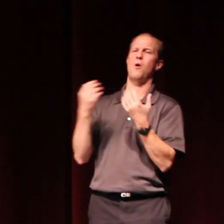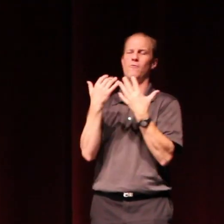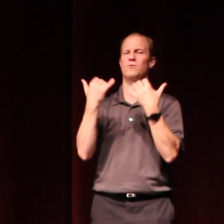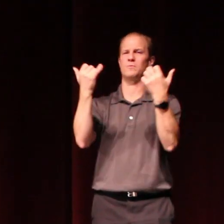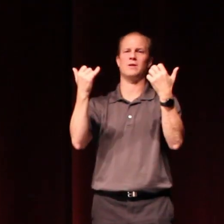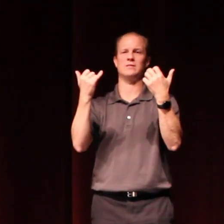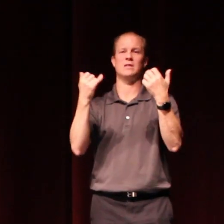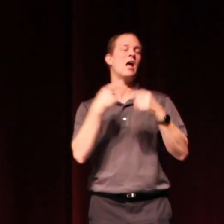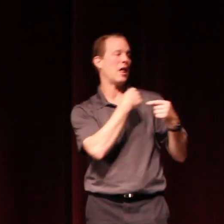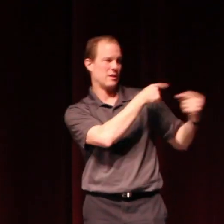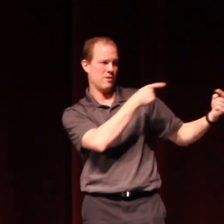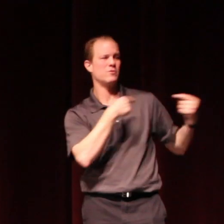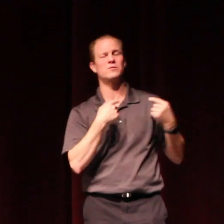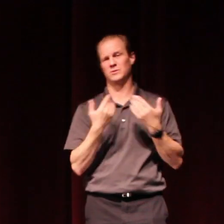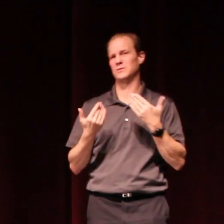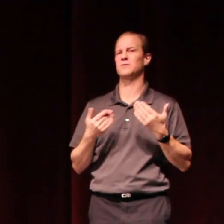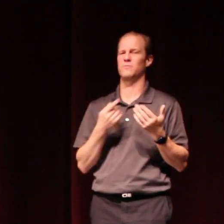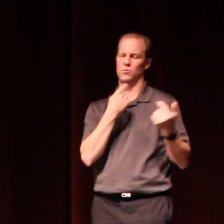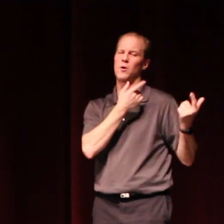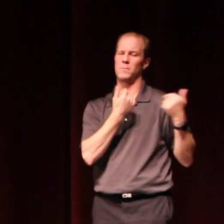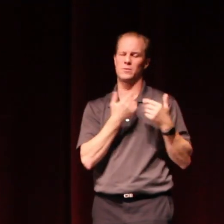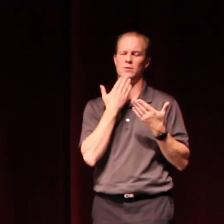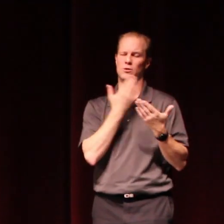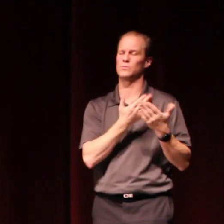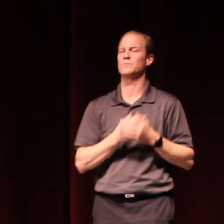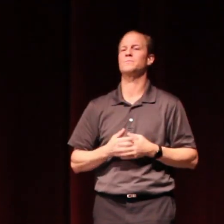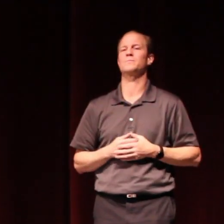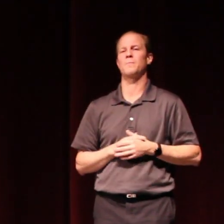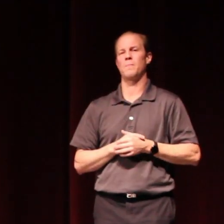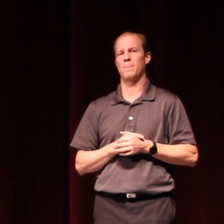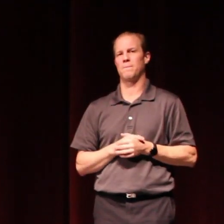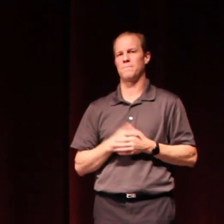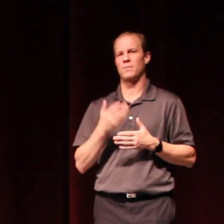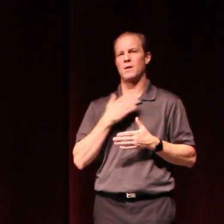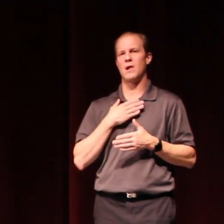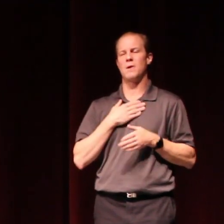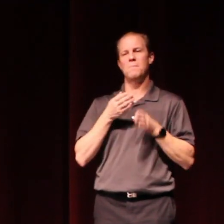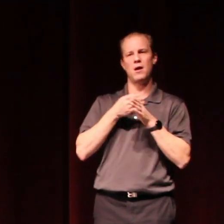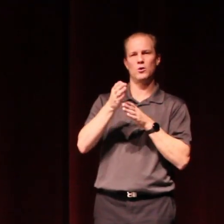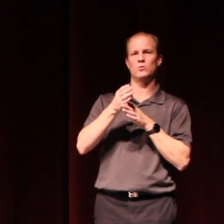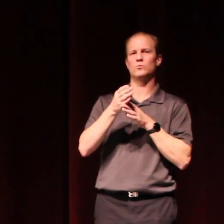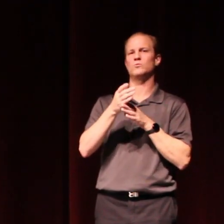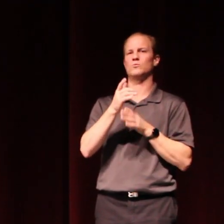fellow candidates, thank you for being here tonight. My career in law enforcement taught